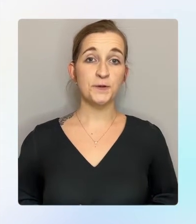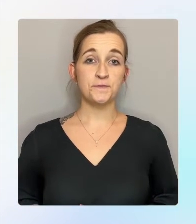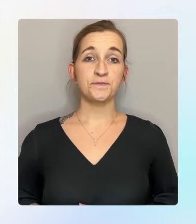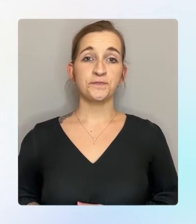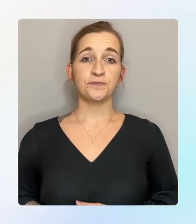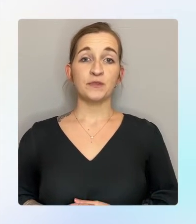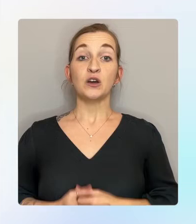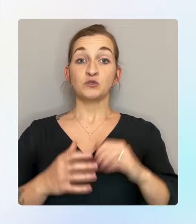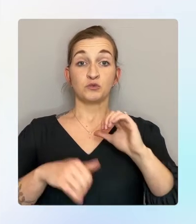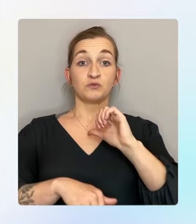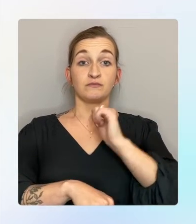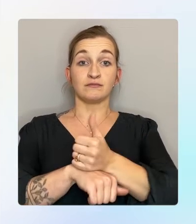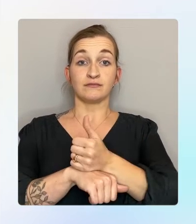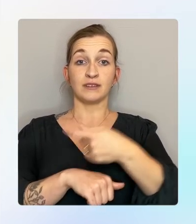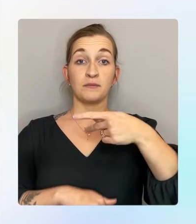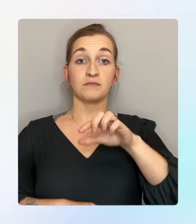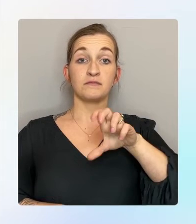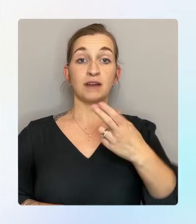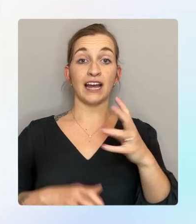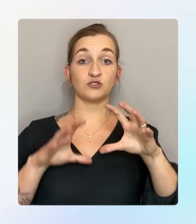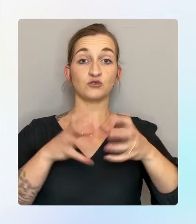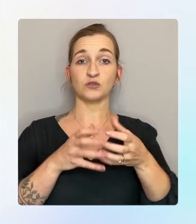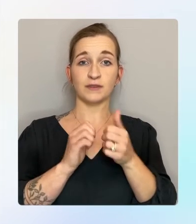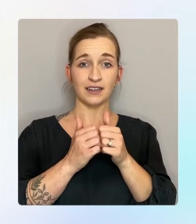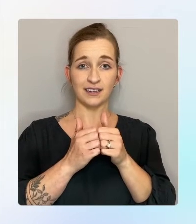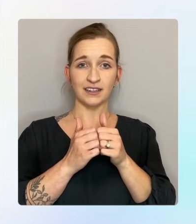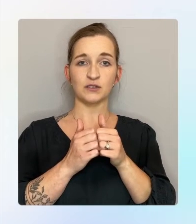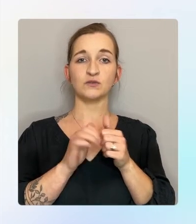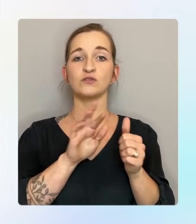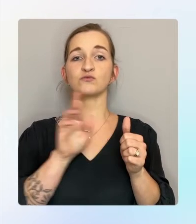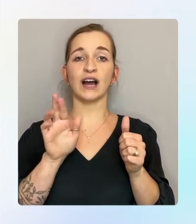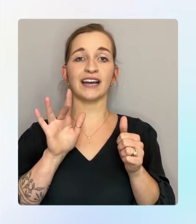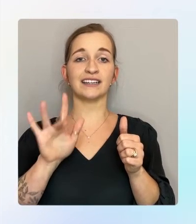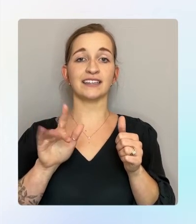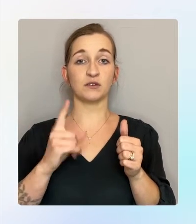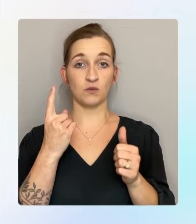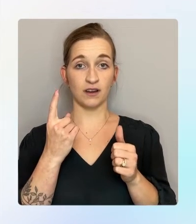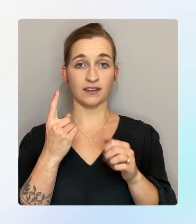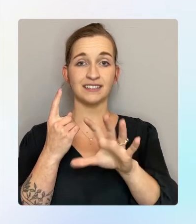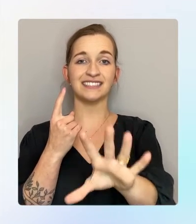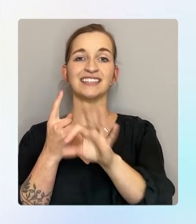To create a patch group out of your selected patches, you can simply right-click one of them and select "Group."